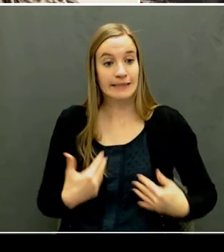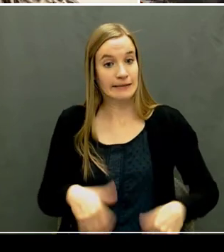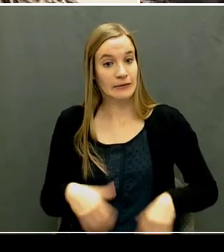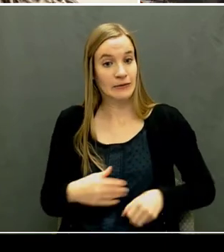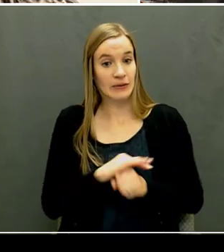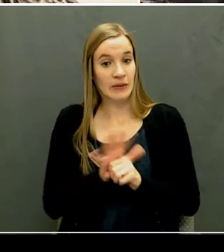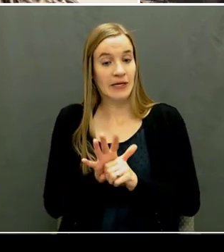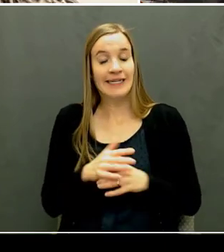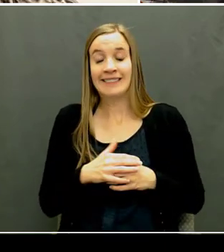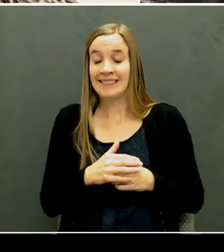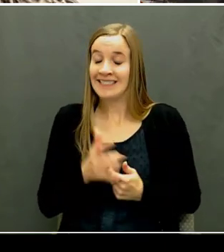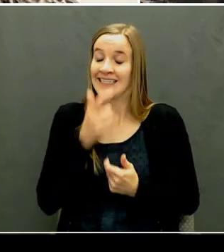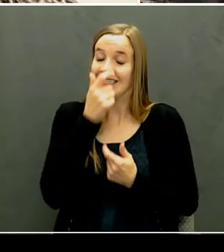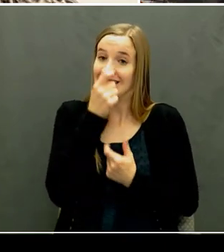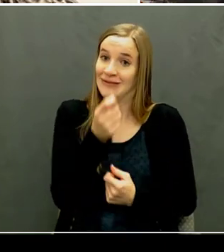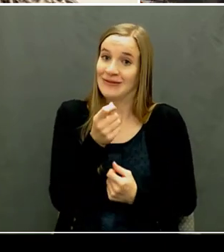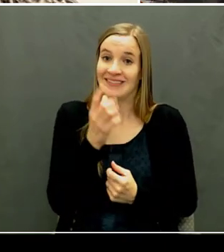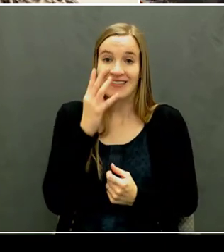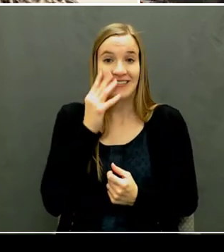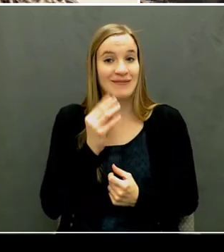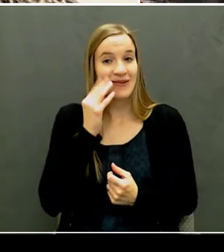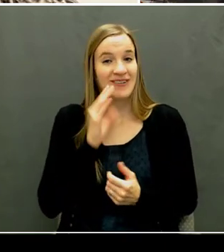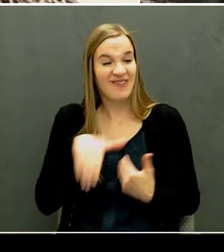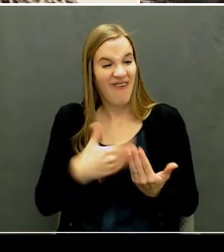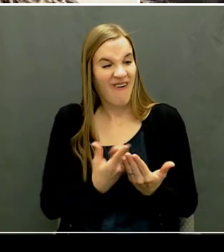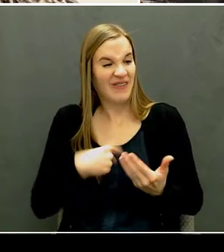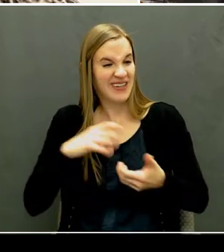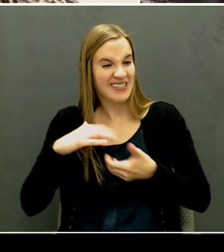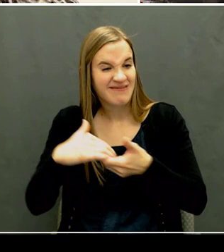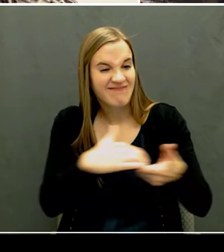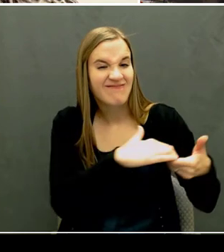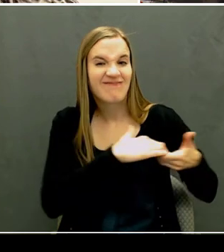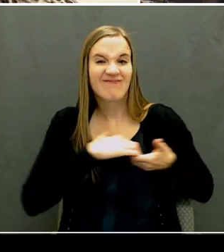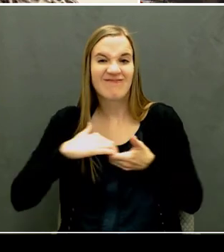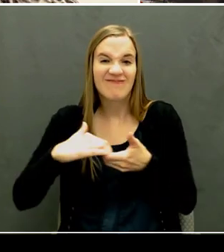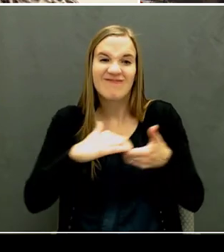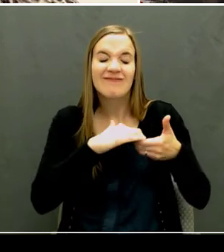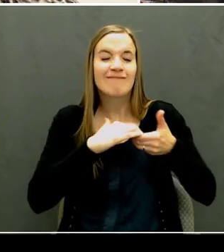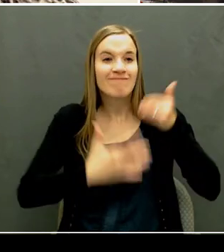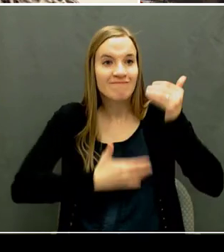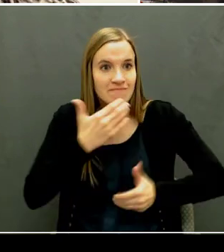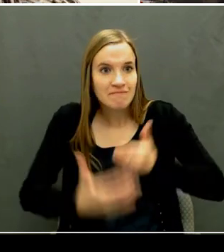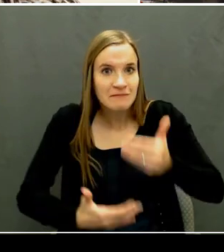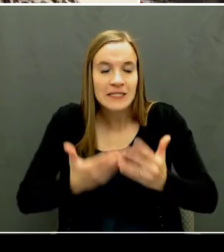to work together to get kind of through this thing and then continue to move forward. So, thanks a